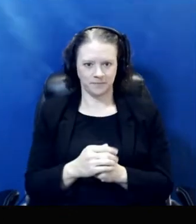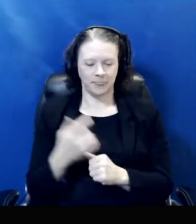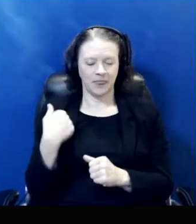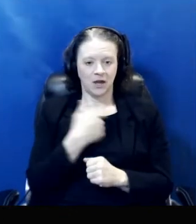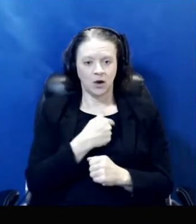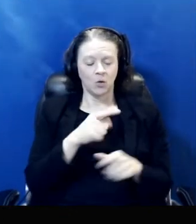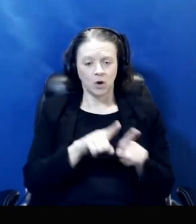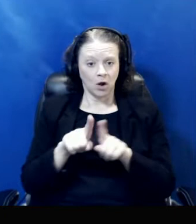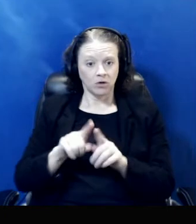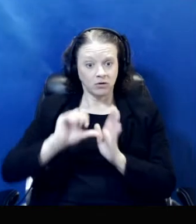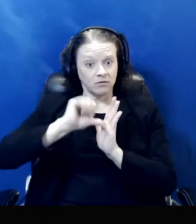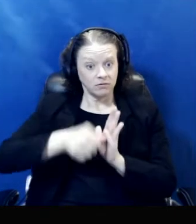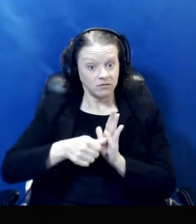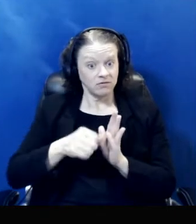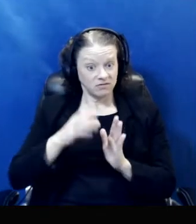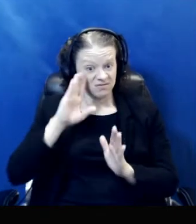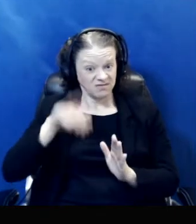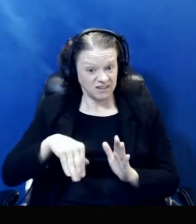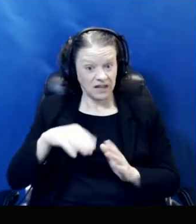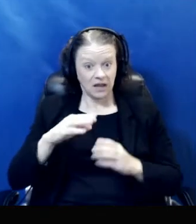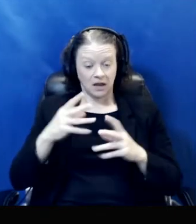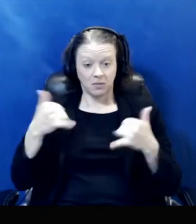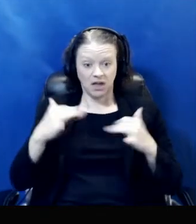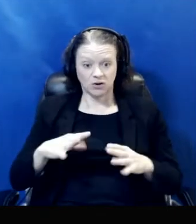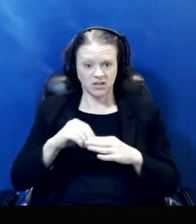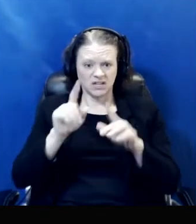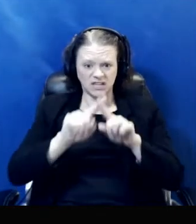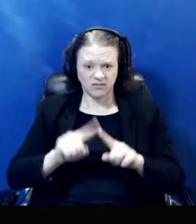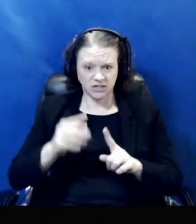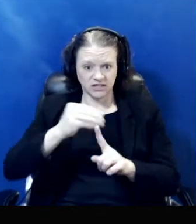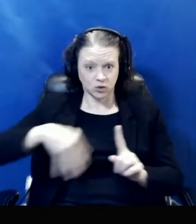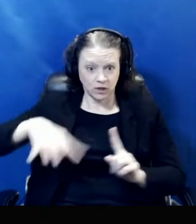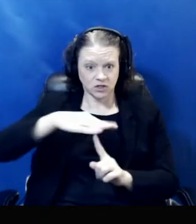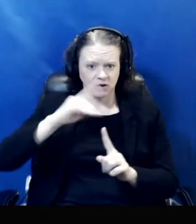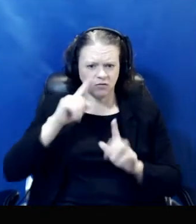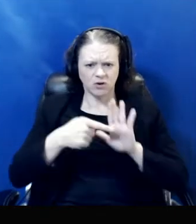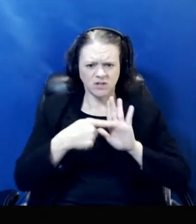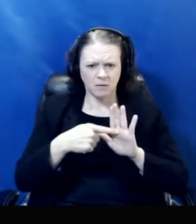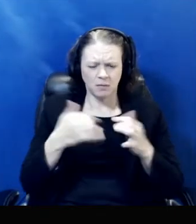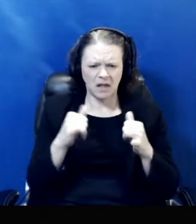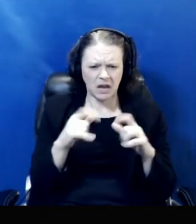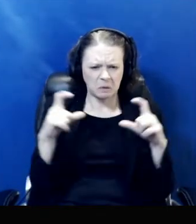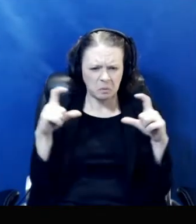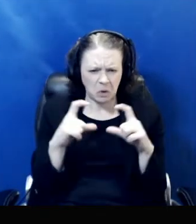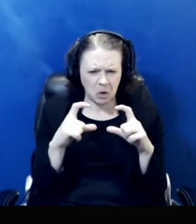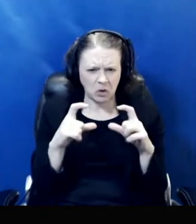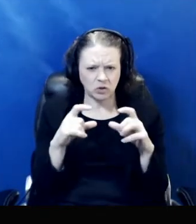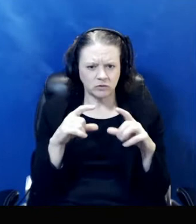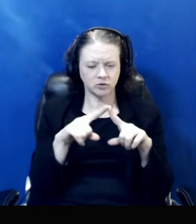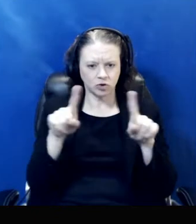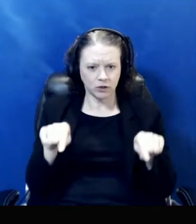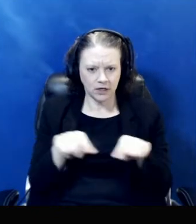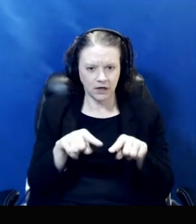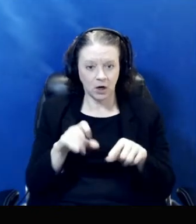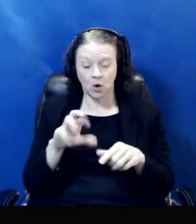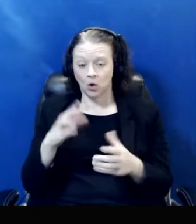players in situational circumstances, like playing on a small screen, or, maybe a screen that has a lot of glare, even